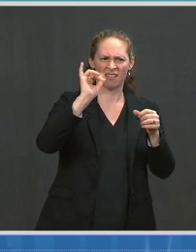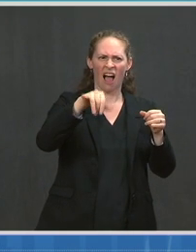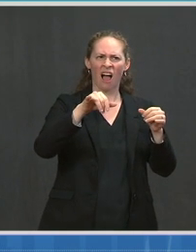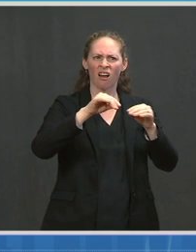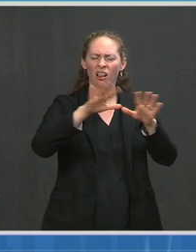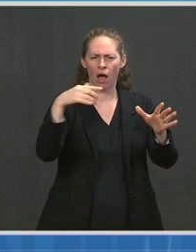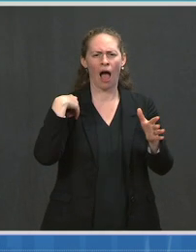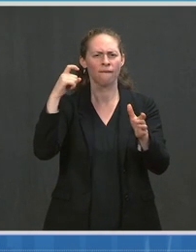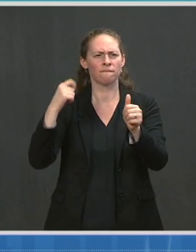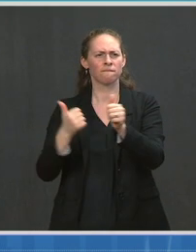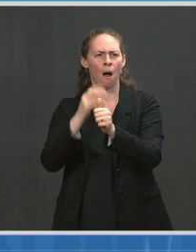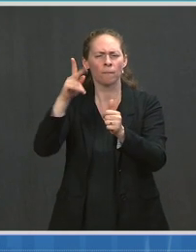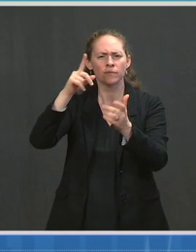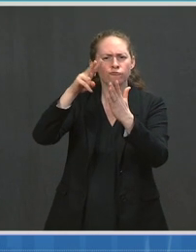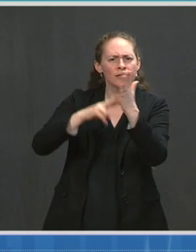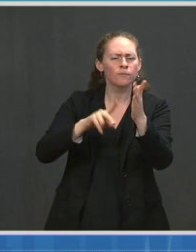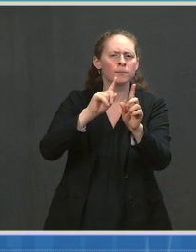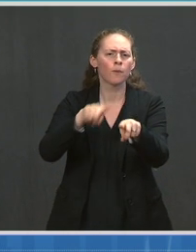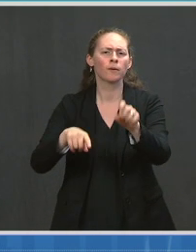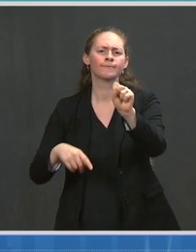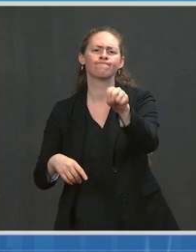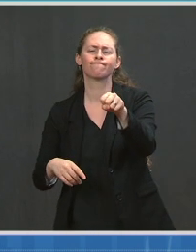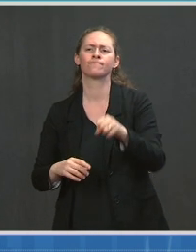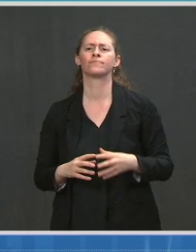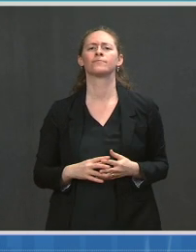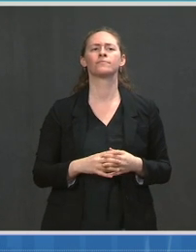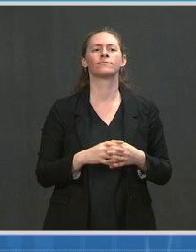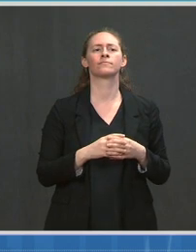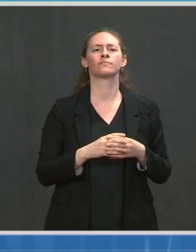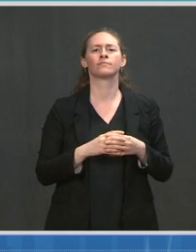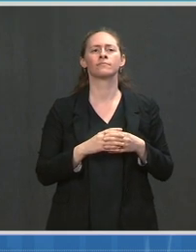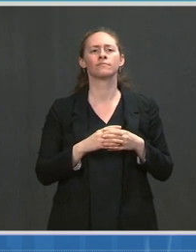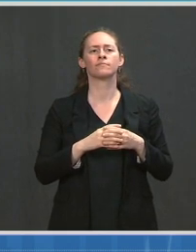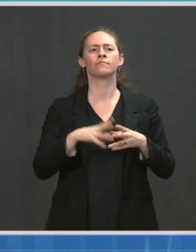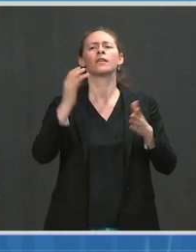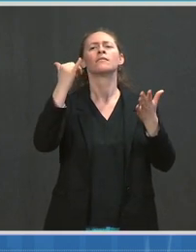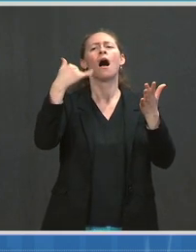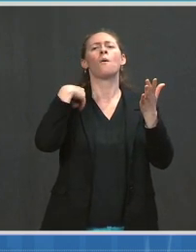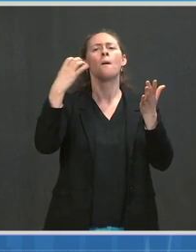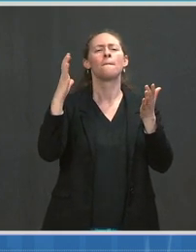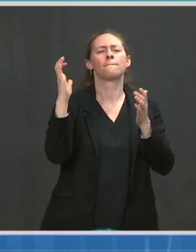Mr. Zients: So to your first question, I think states across the country have done a good job of prioritizing the most vulnerable